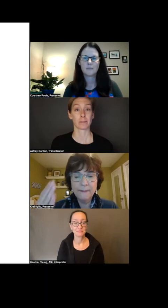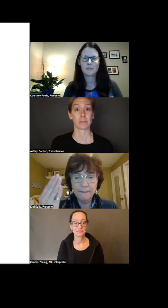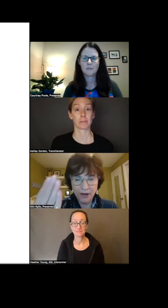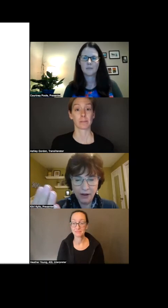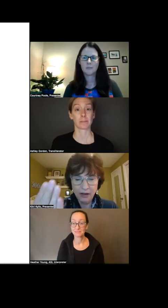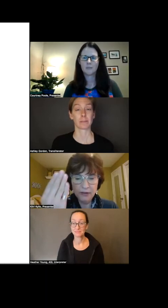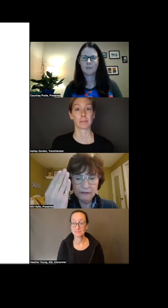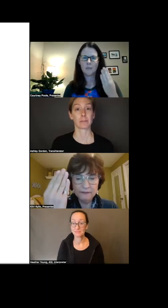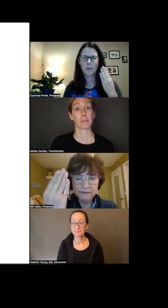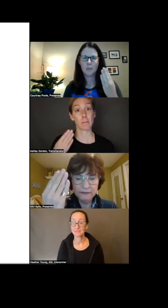Bob,